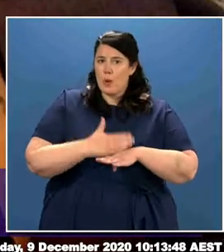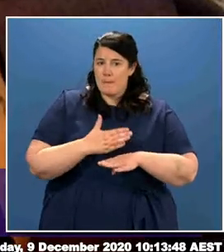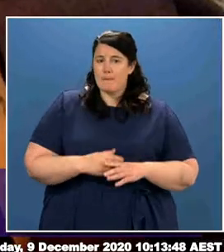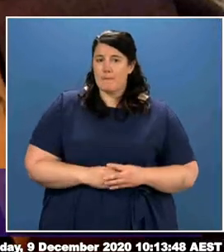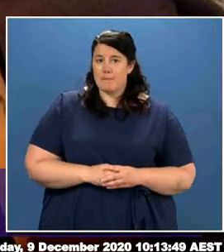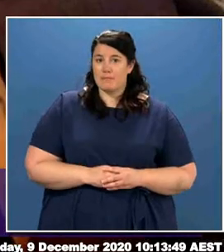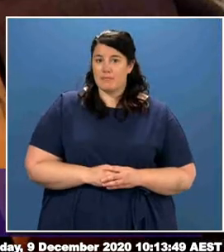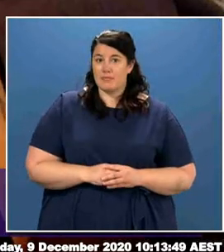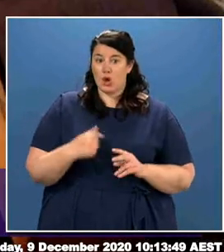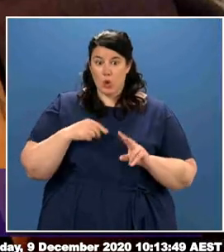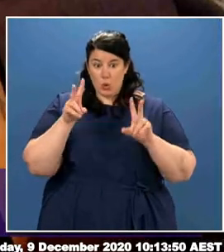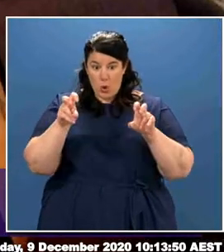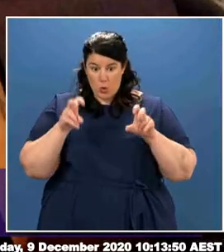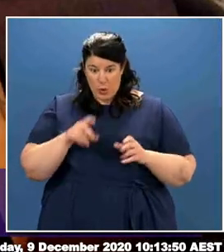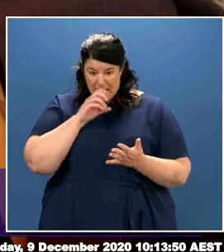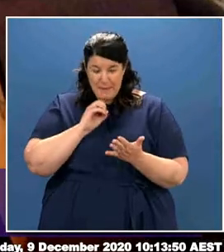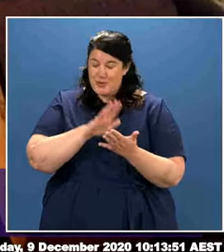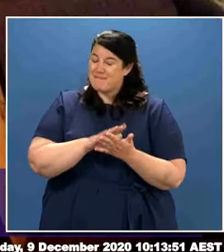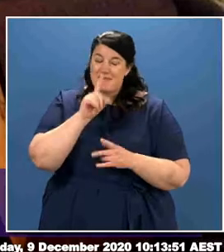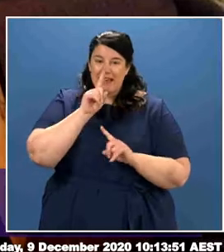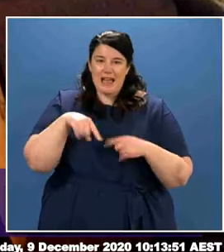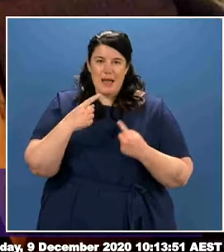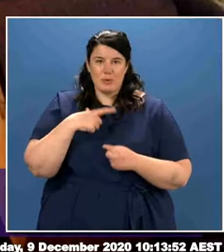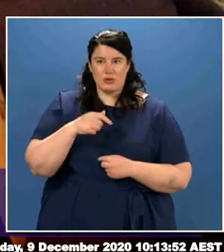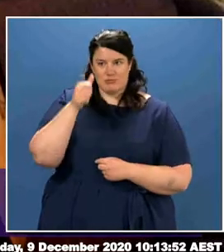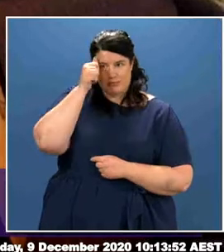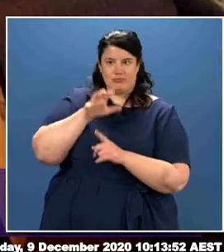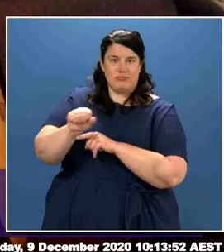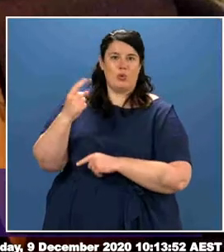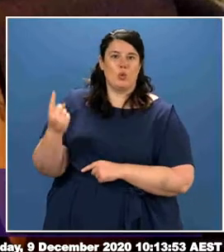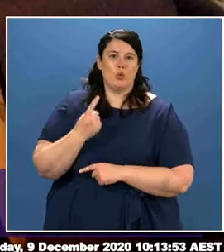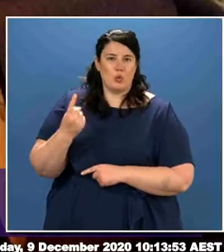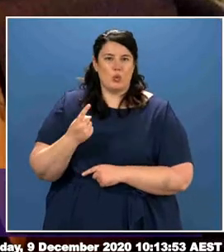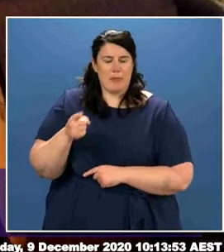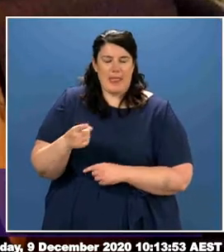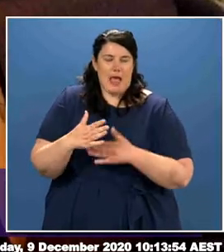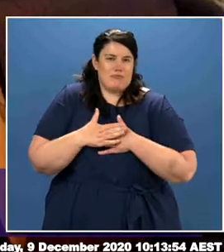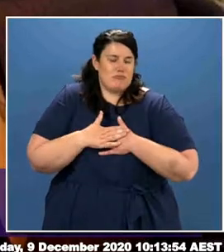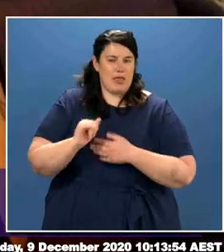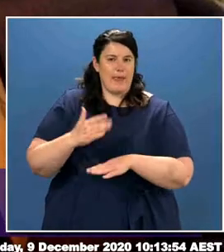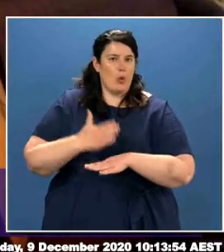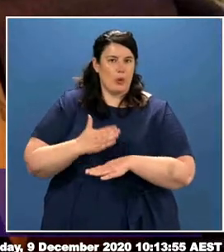because it would have identified them but really spoke about how much they loved their work. Thank you very much.